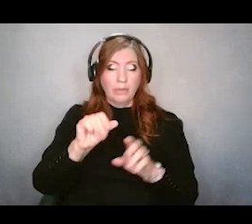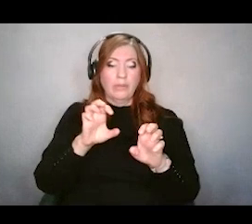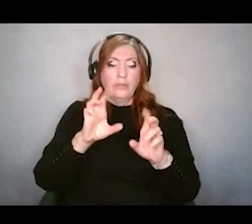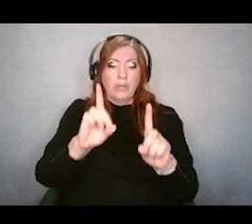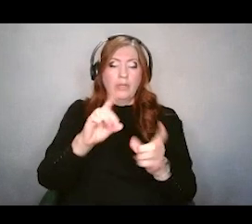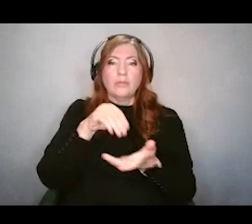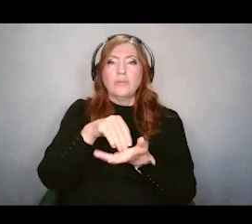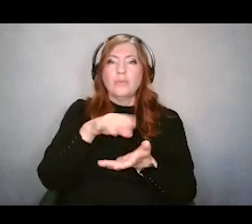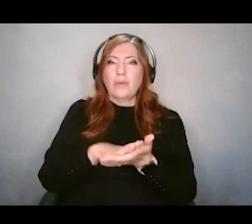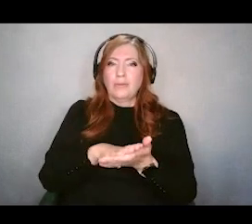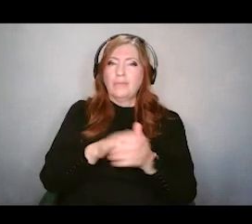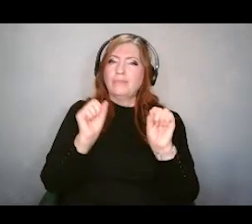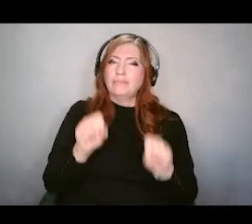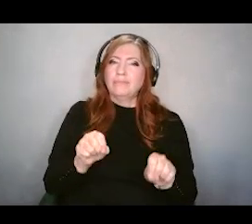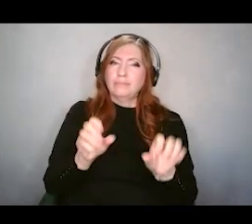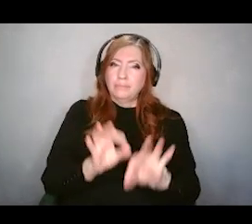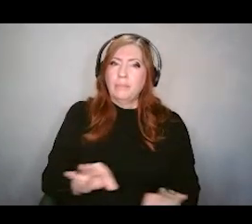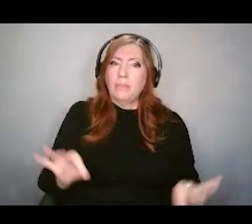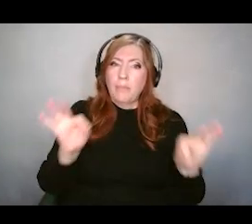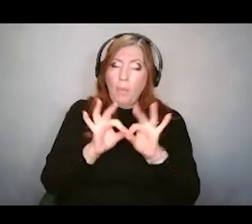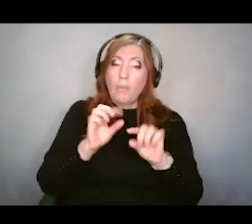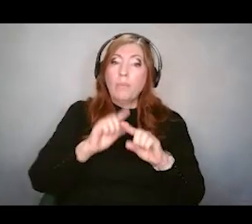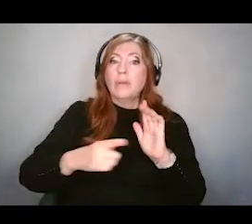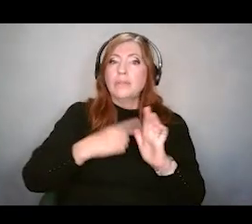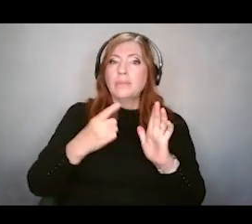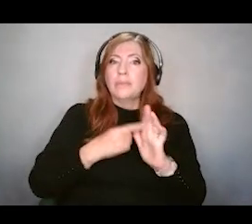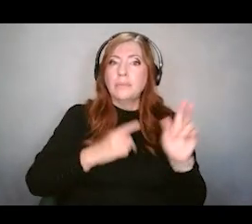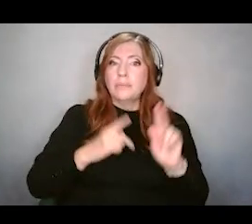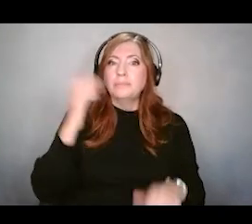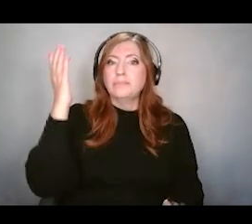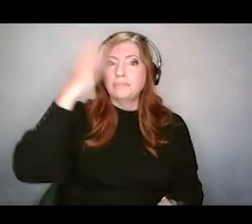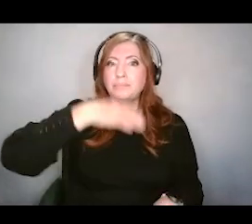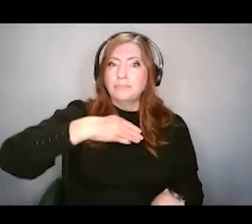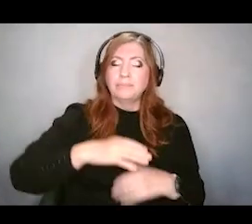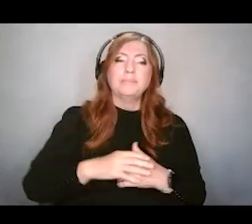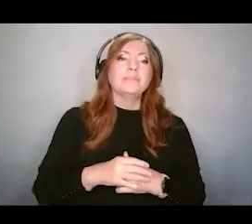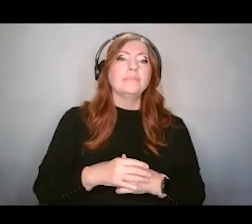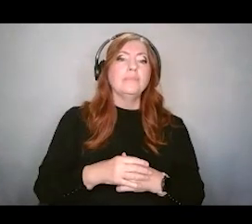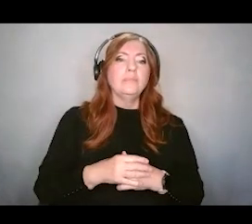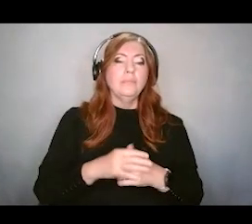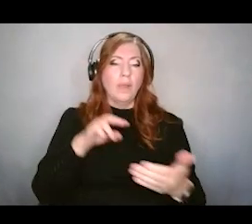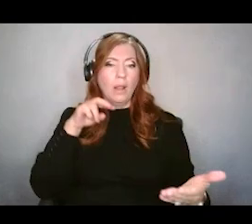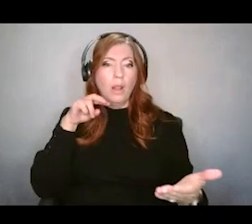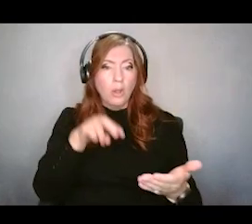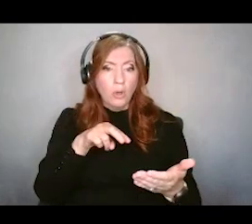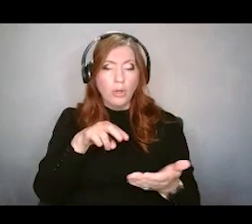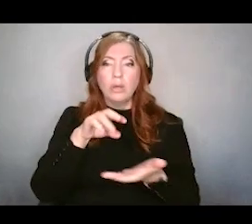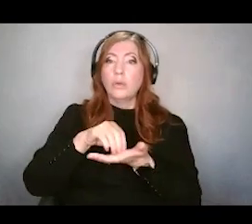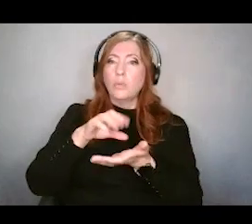sometimes overlooked source of information. Let’s take a closer look at how records like IEPs and